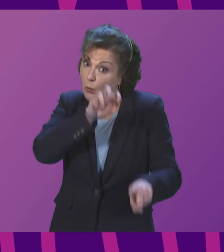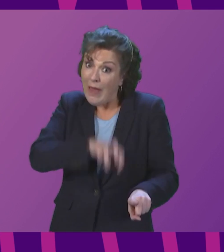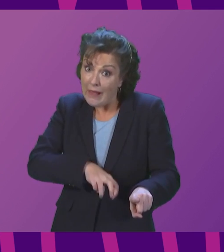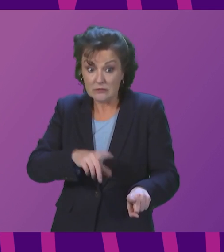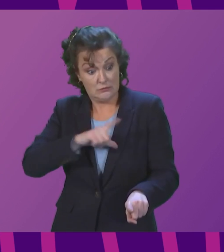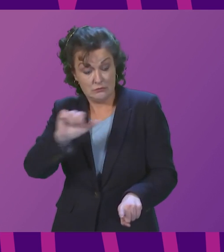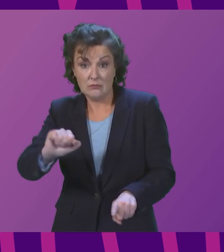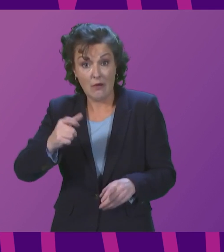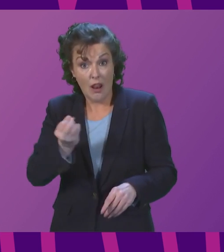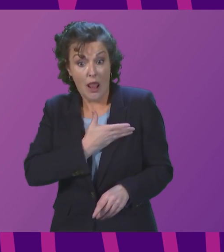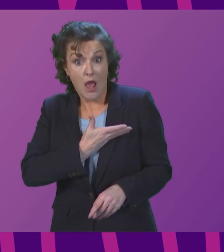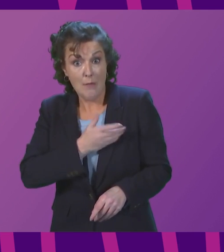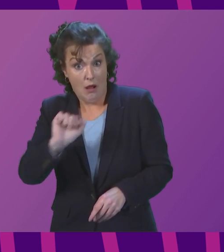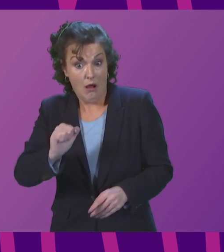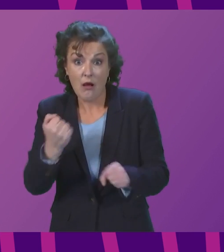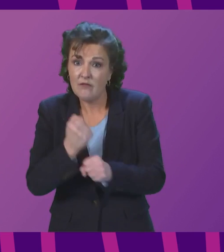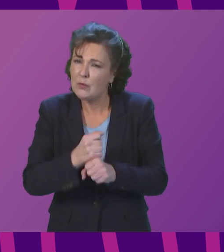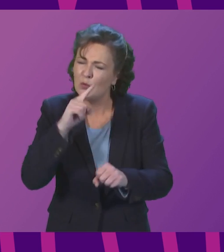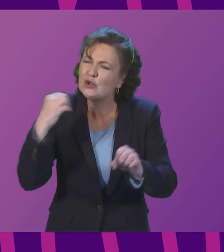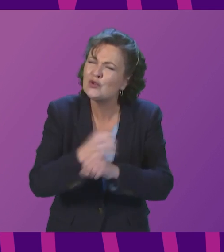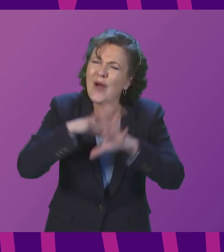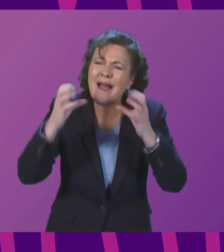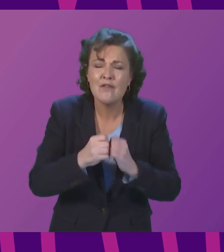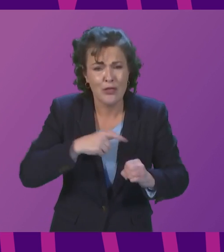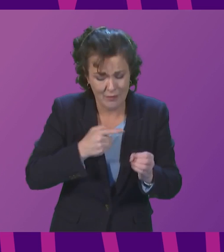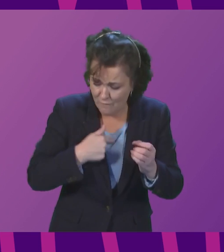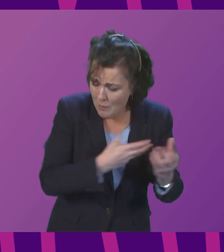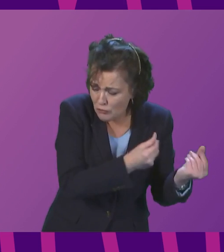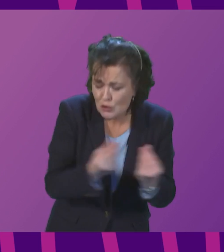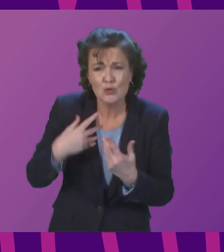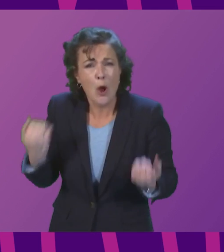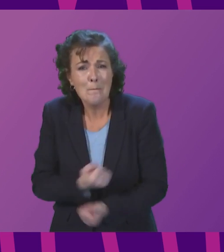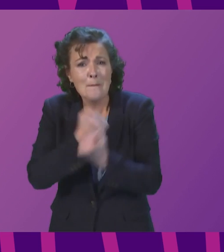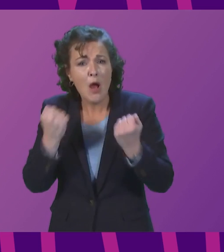We do everything that is within our power and resources to help, and that will continue.